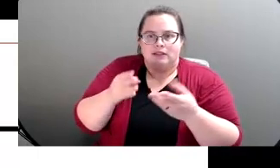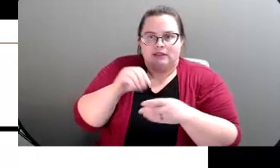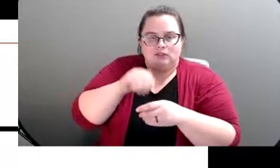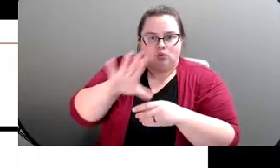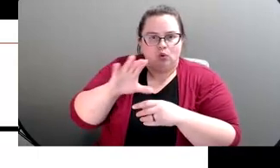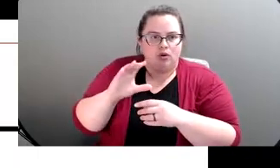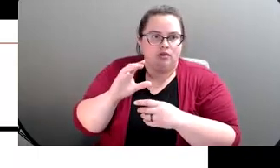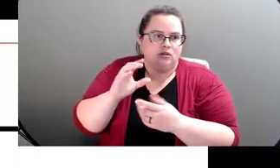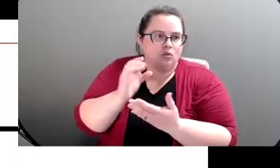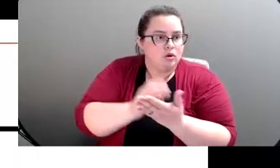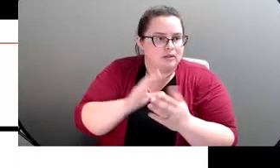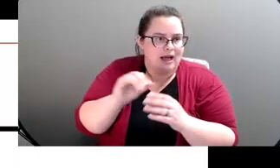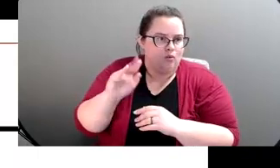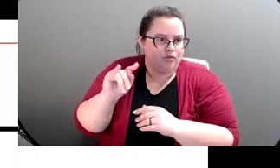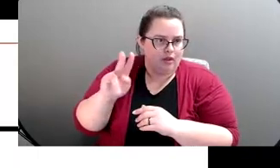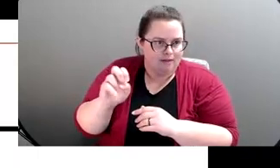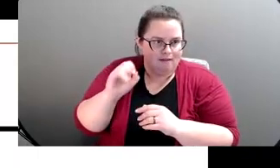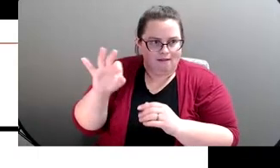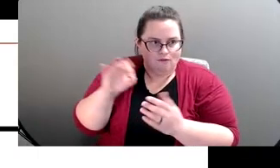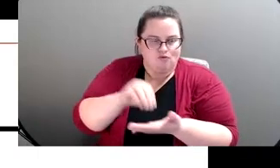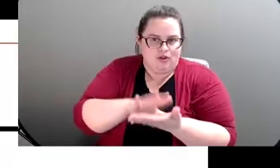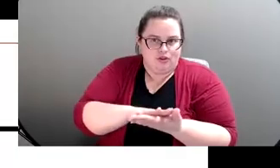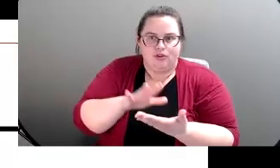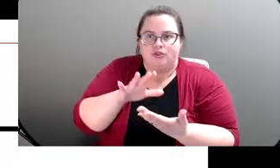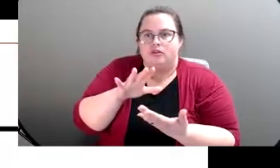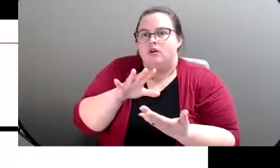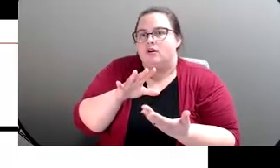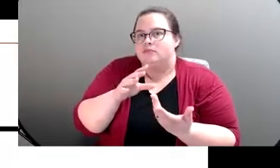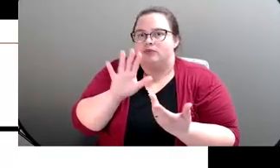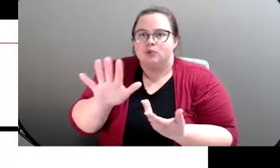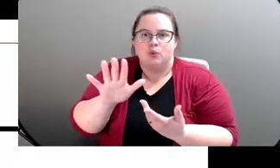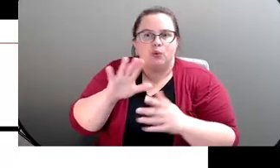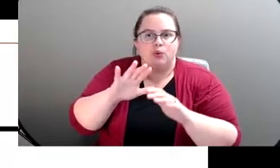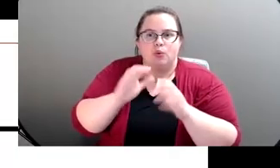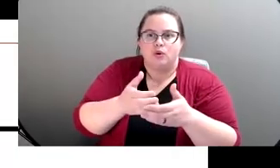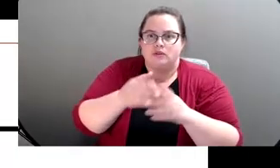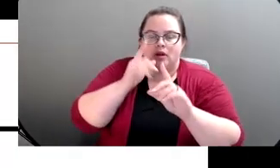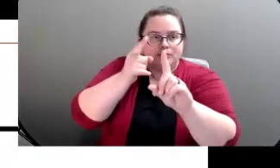your objectives, your lecture content, that content,